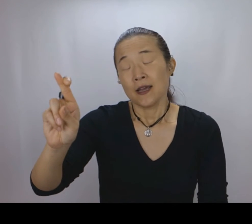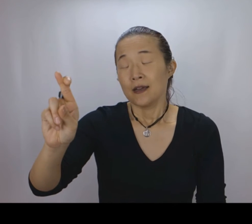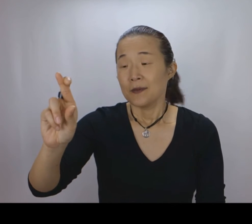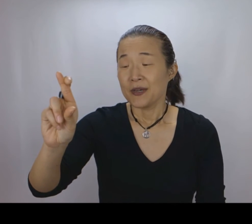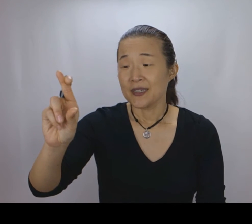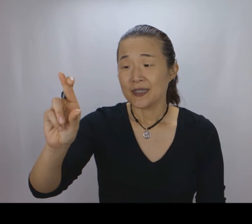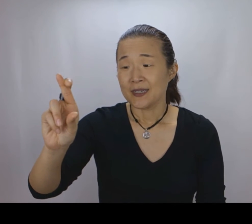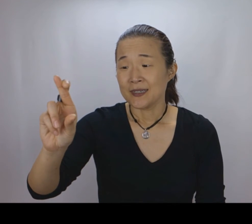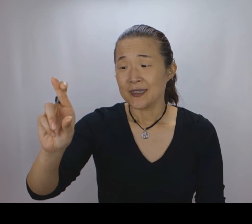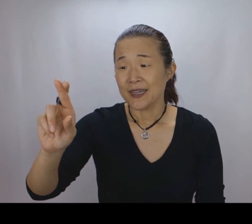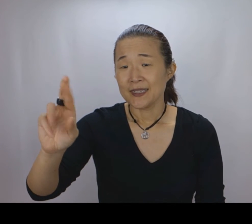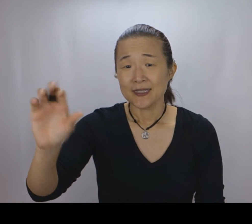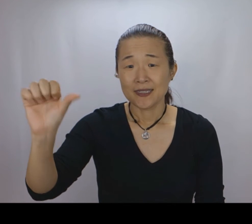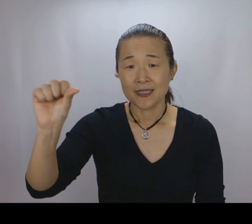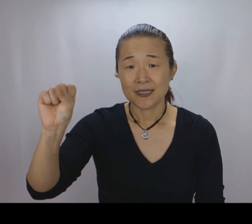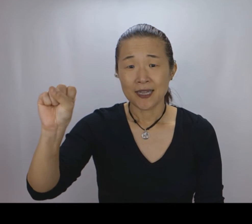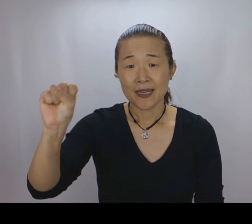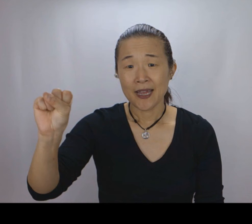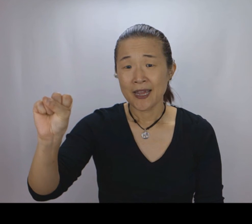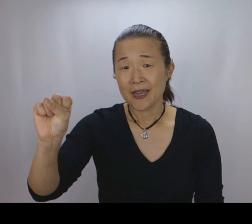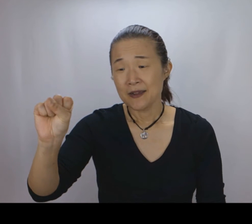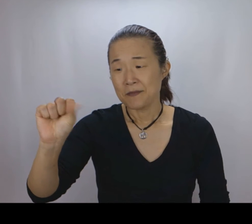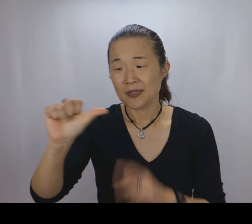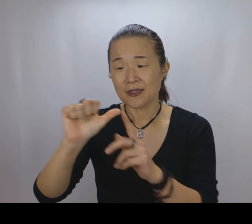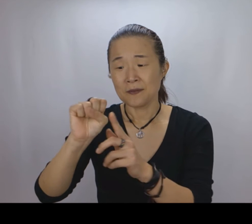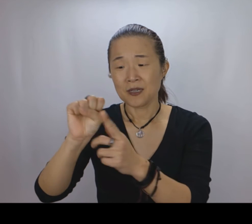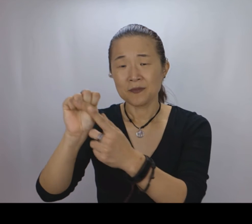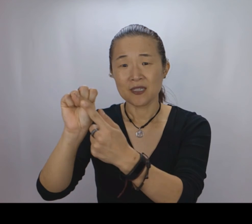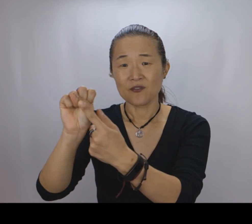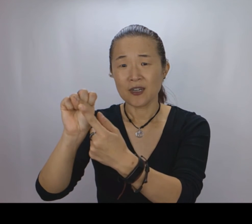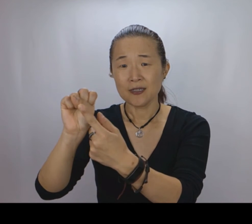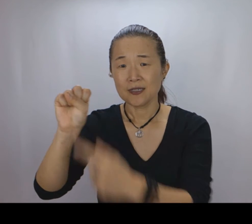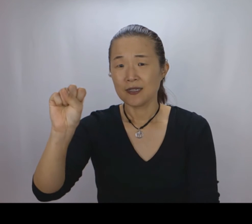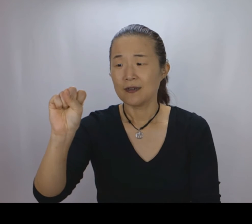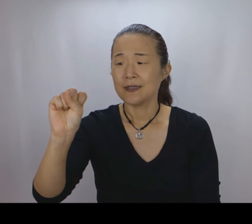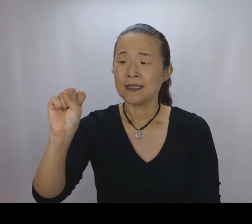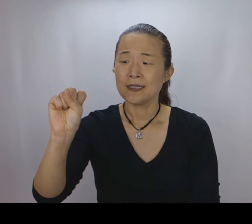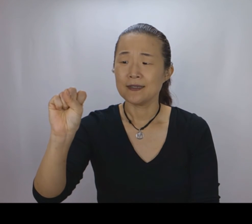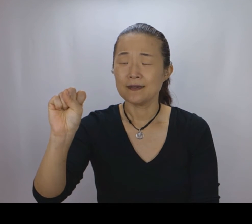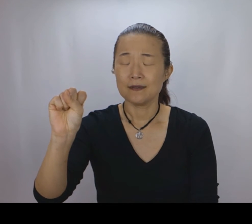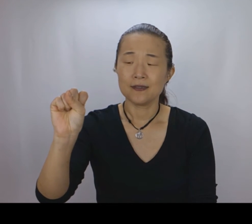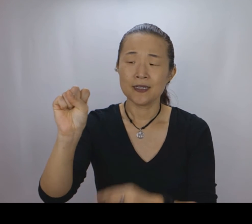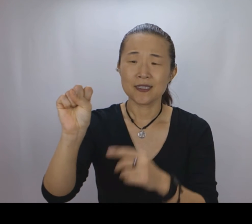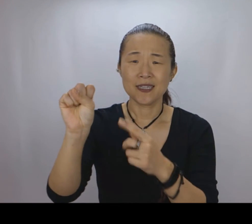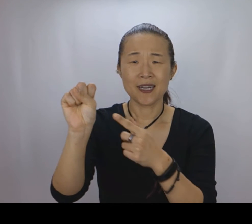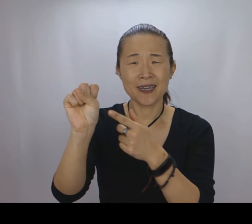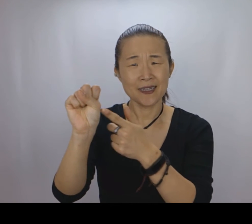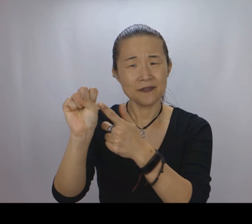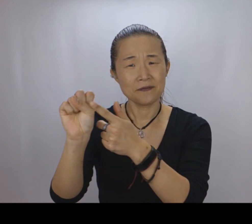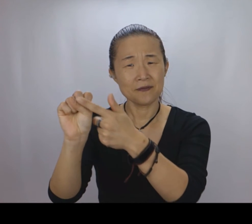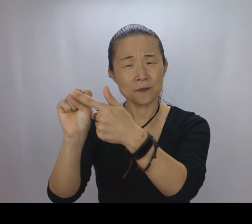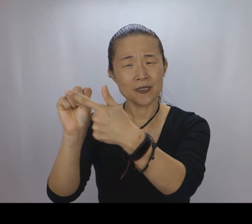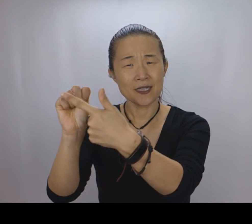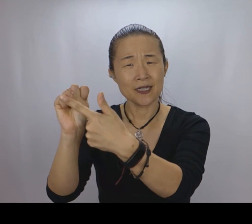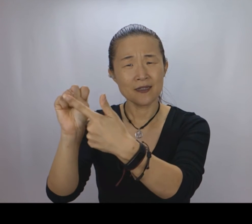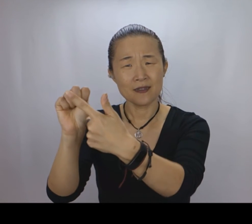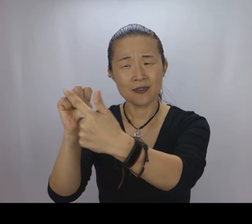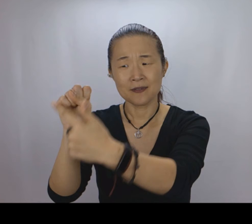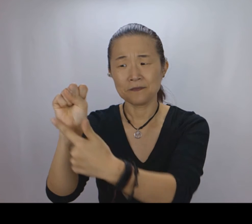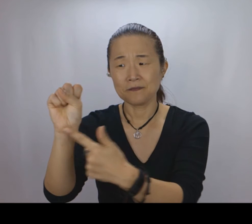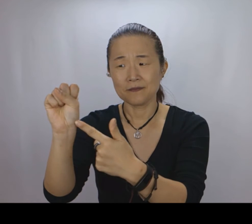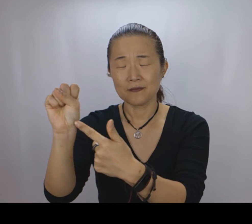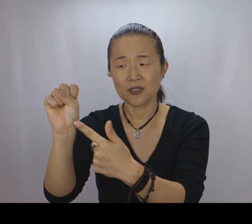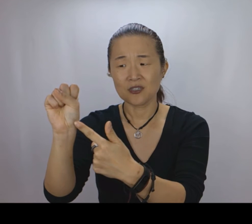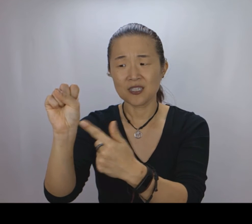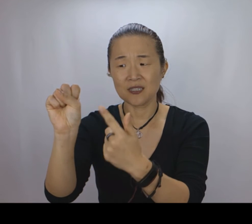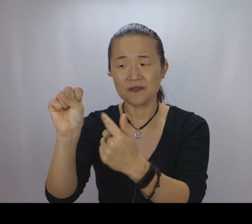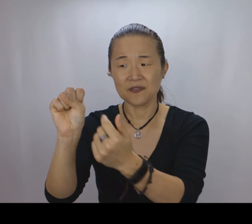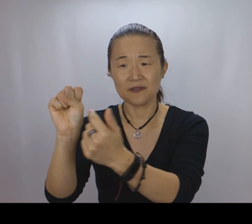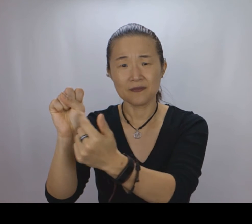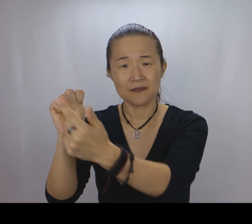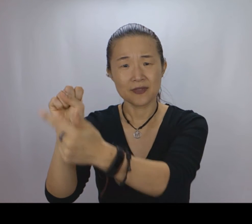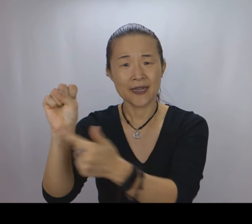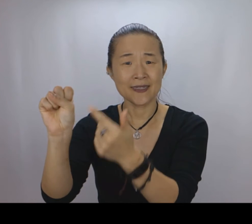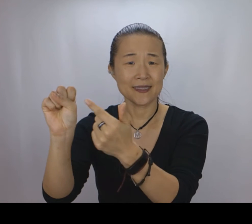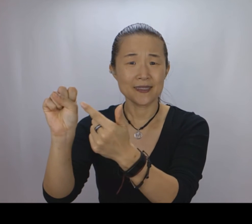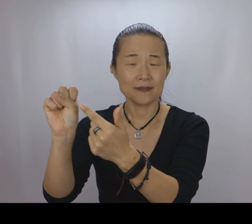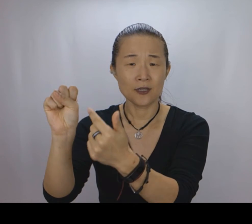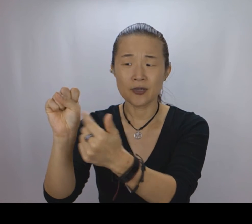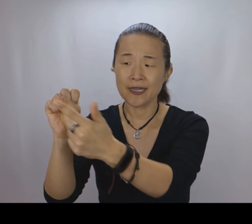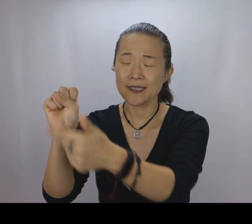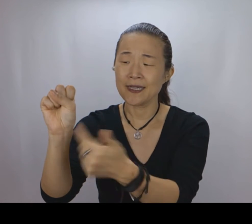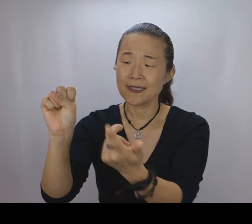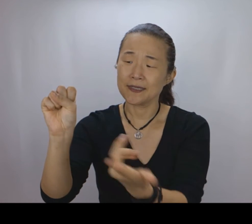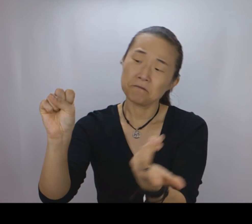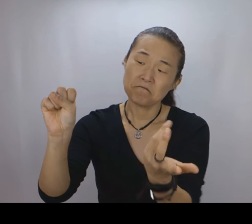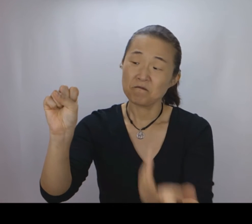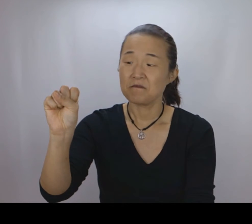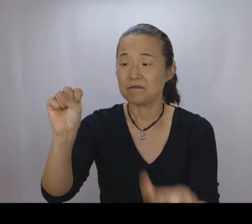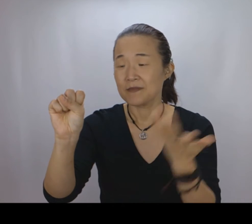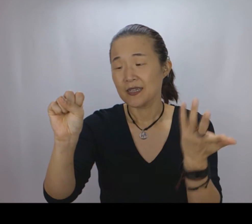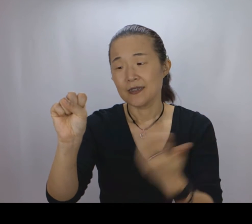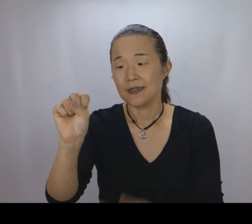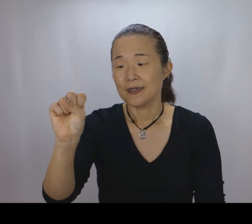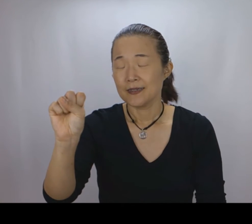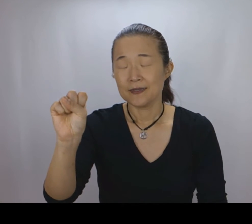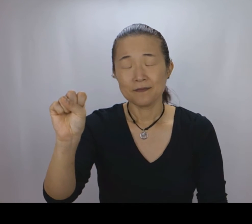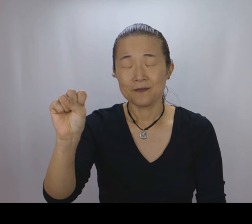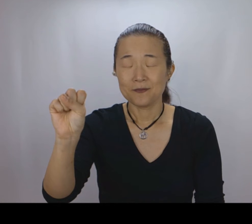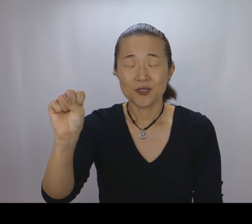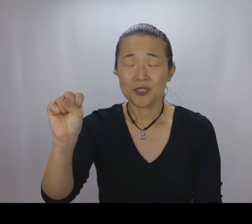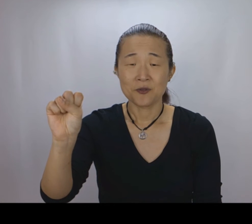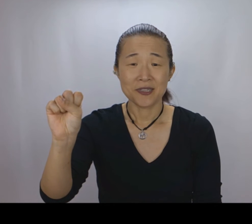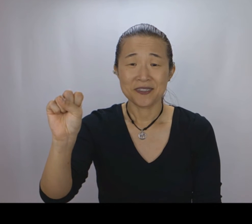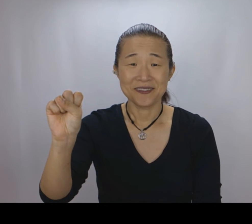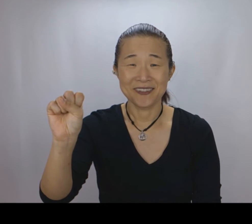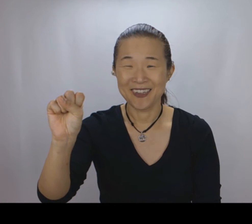but "S" is like "A," but the thumb comes in front. It's kind of representing a cursive "S," lowercase "S." Just go with it.